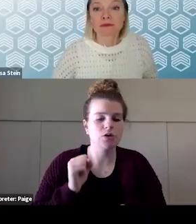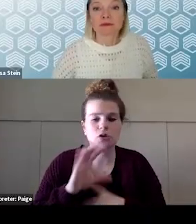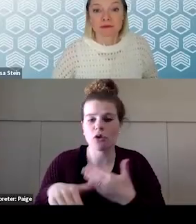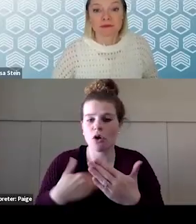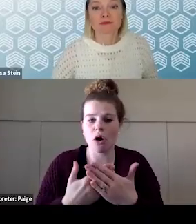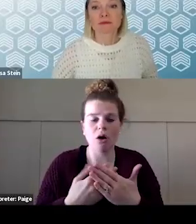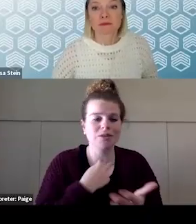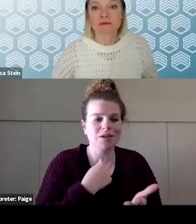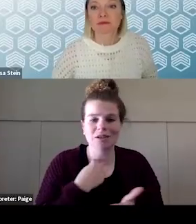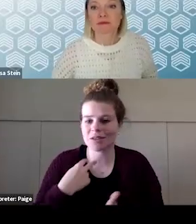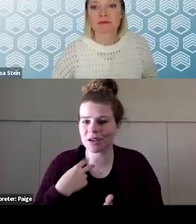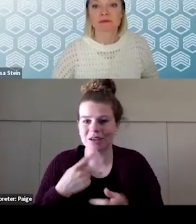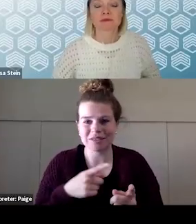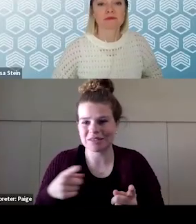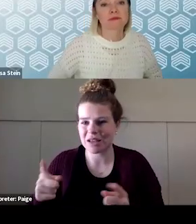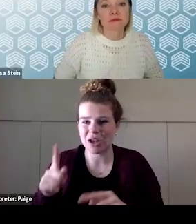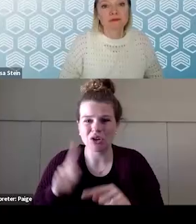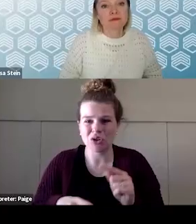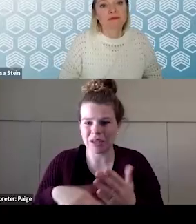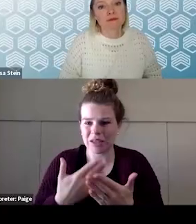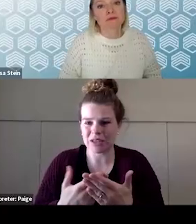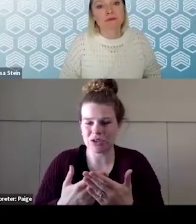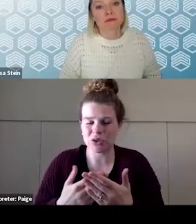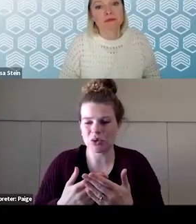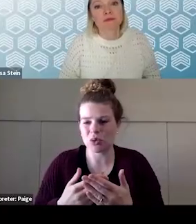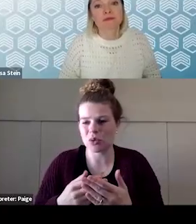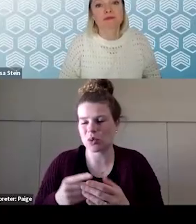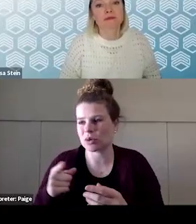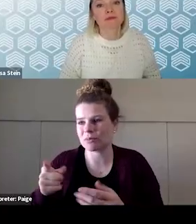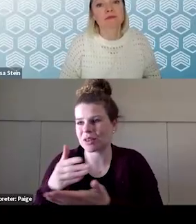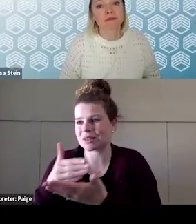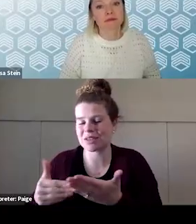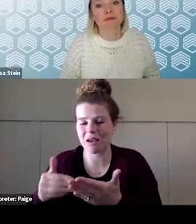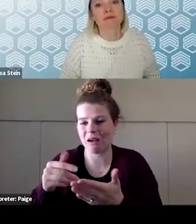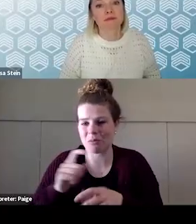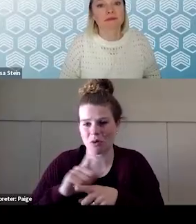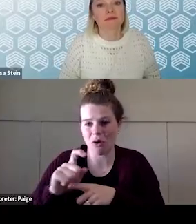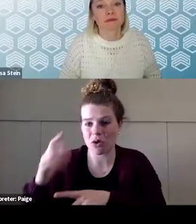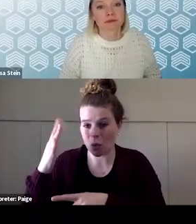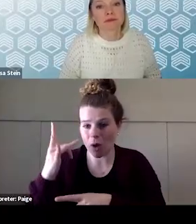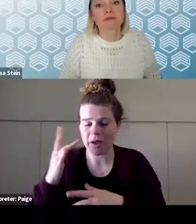and they couldn't get to X amount of calls because all of our teams were tied up that day.